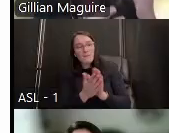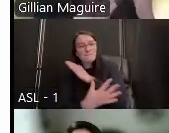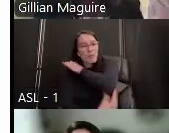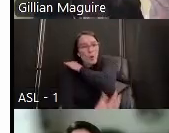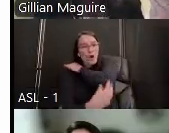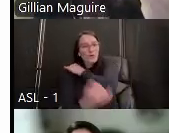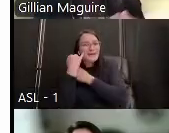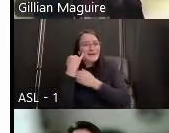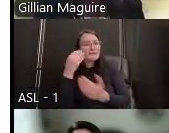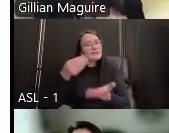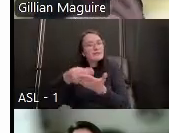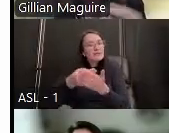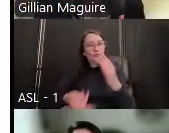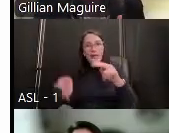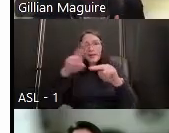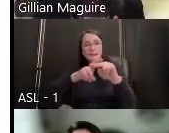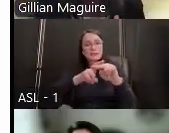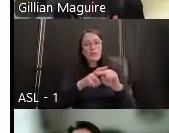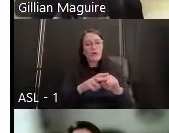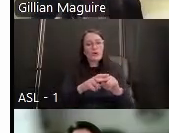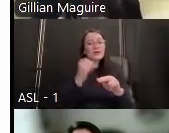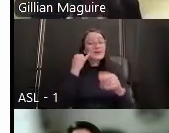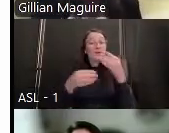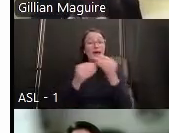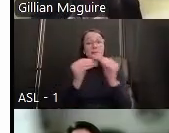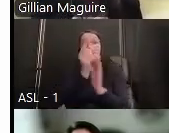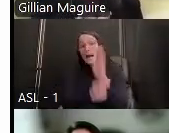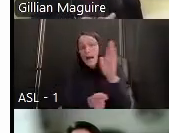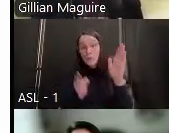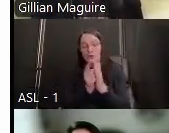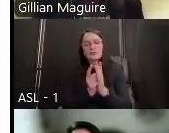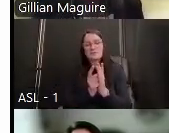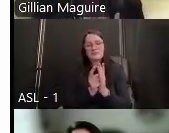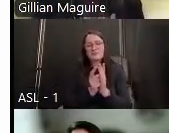give them a little raise or a few more hours. And so it's there's a lot of work to be done